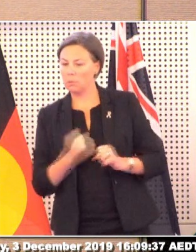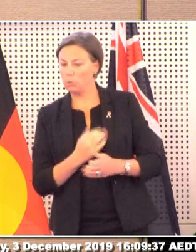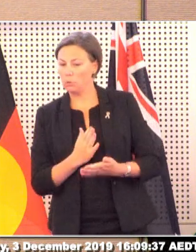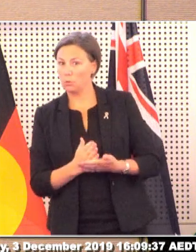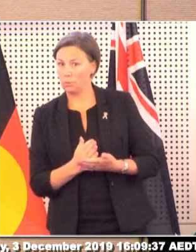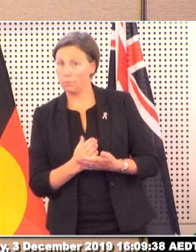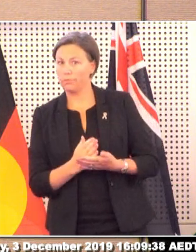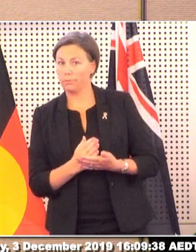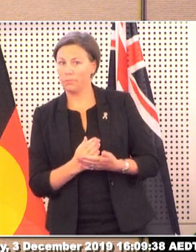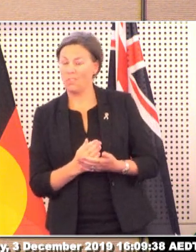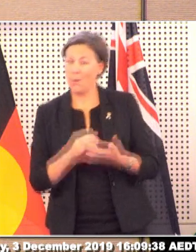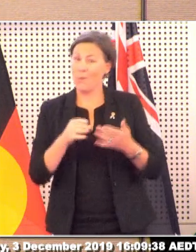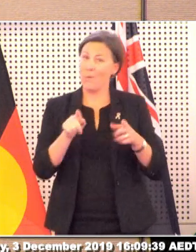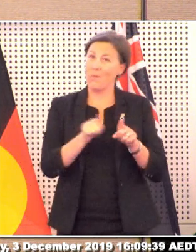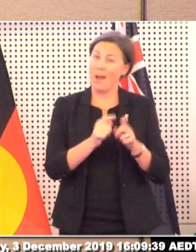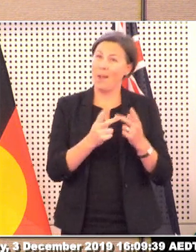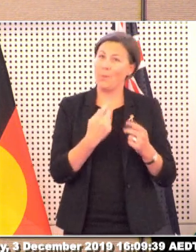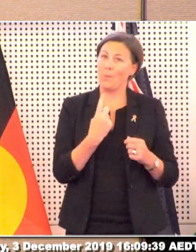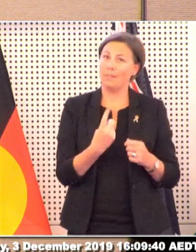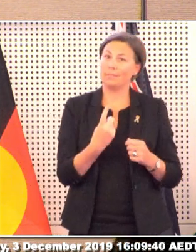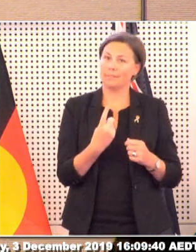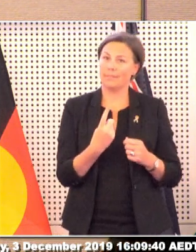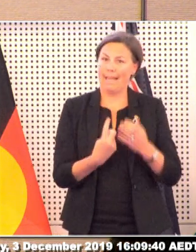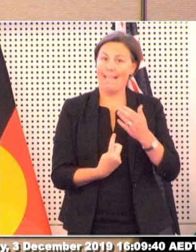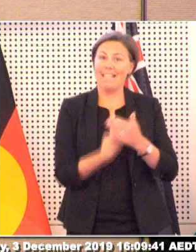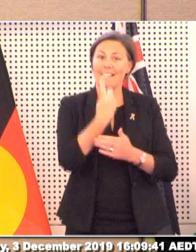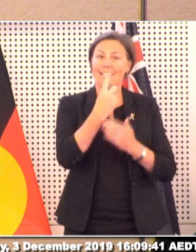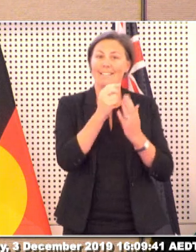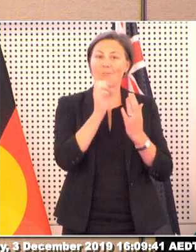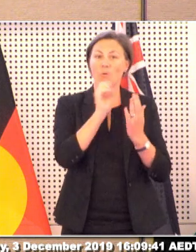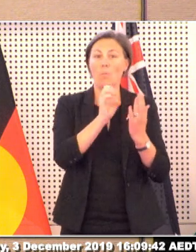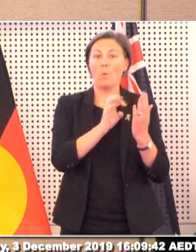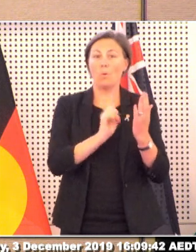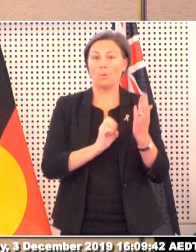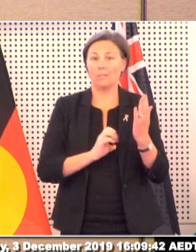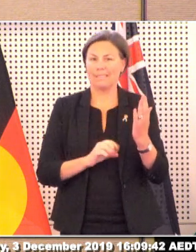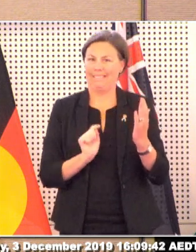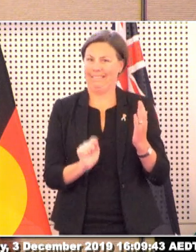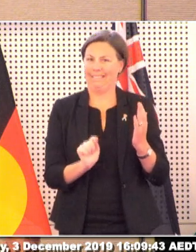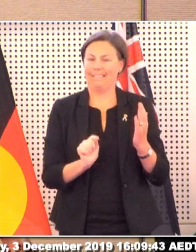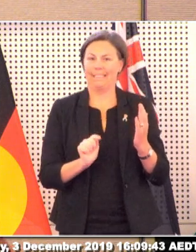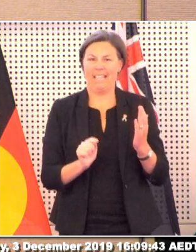But the other thing I would think is the incident reporting system. The whole – it is so flawed at the moment.